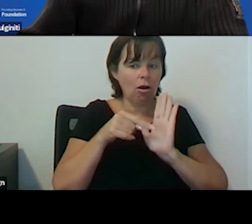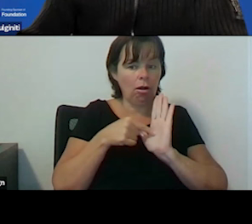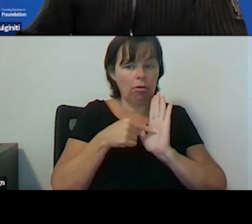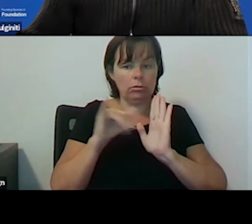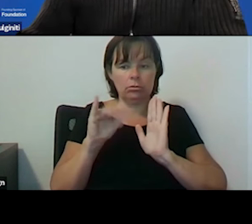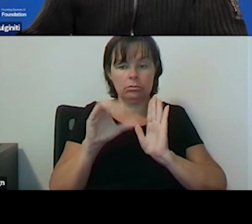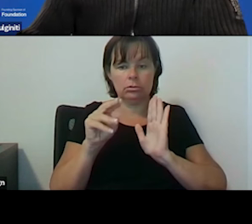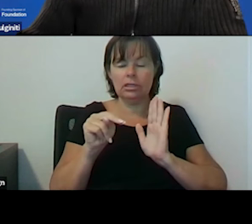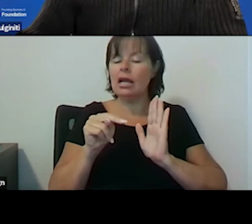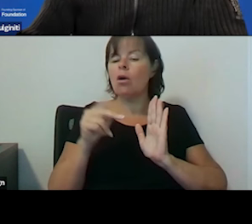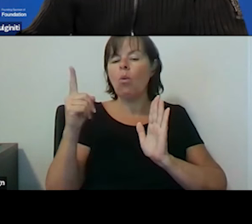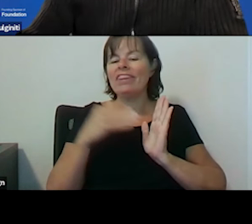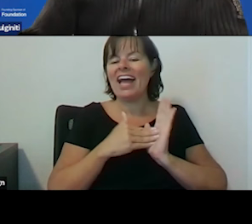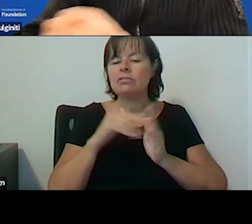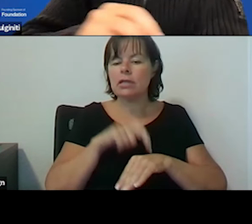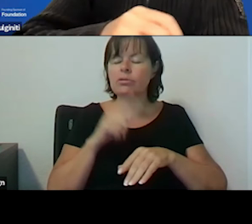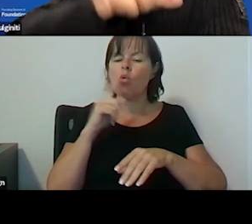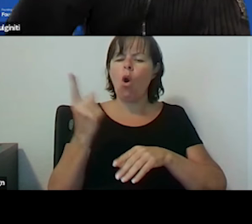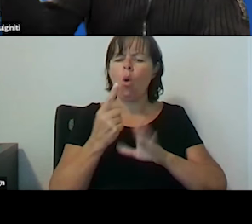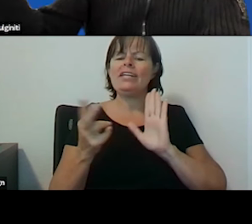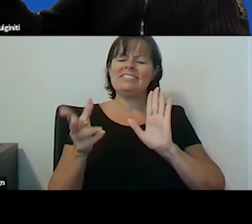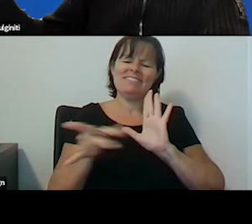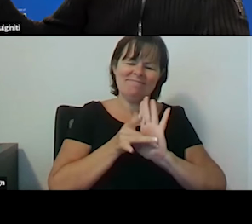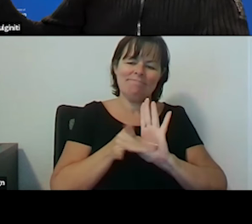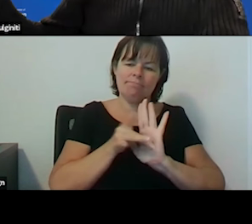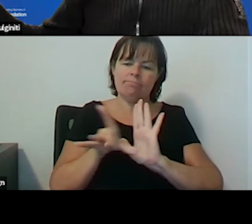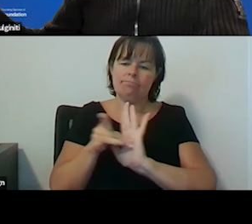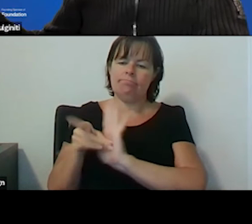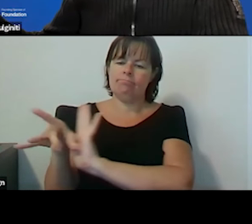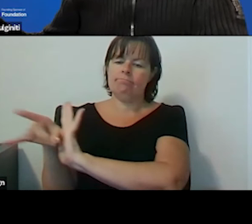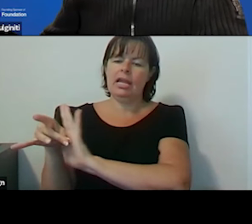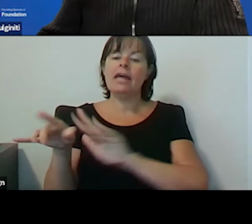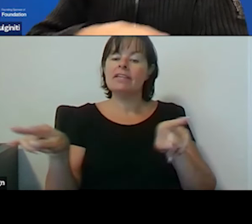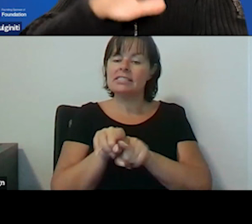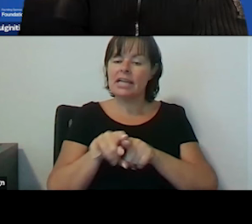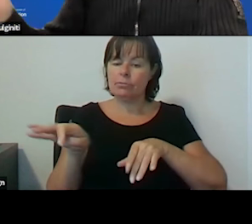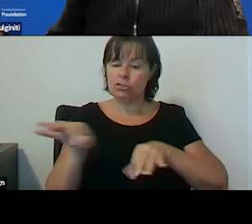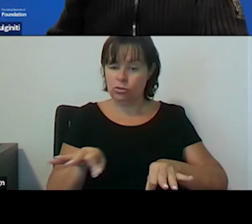that description with it and then now when the when the the developers come and they want to pull